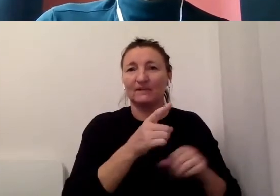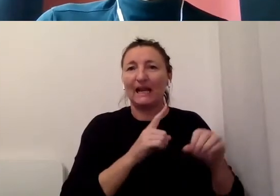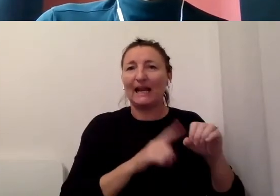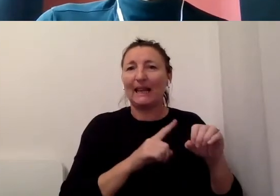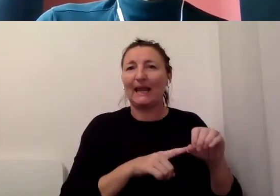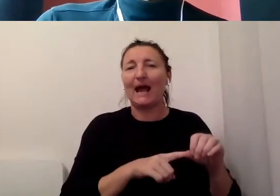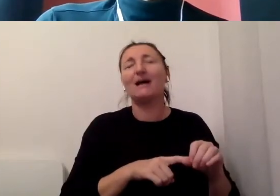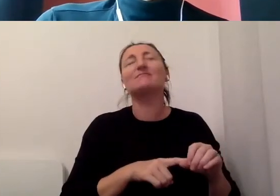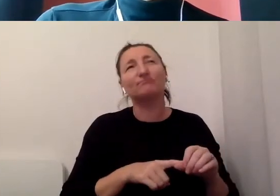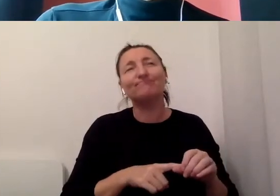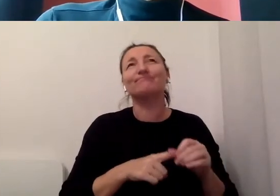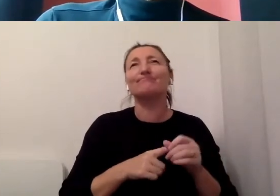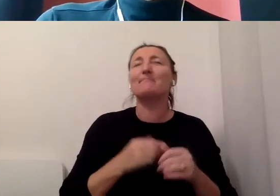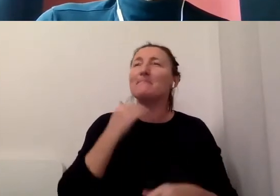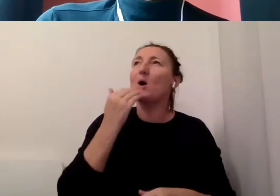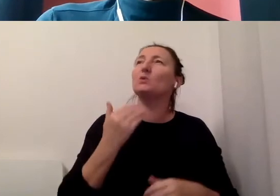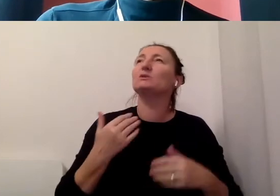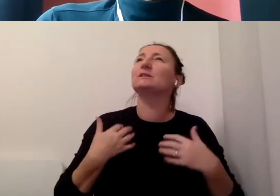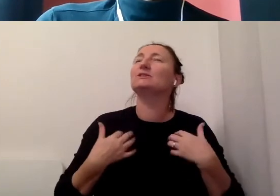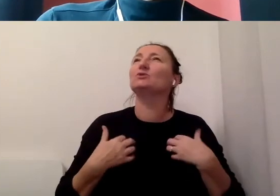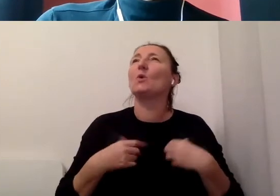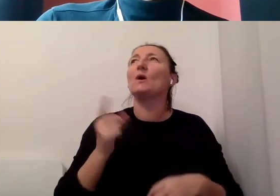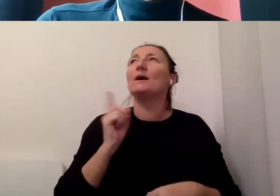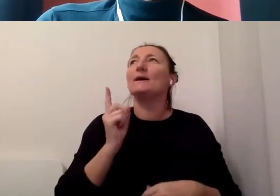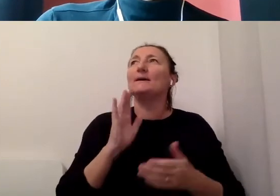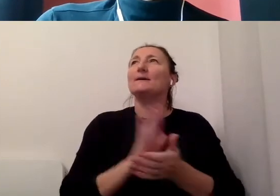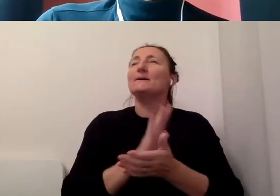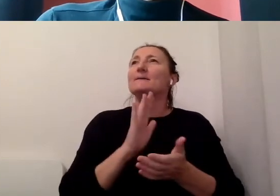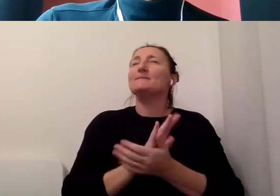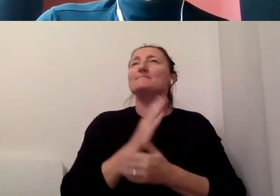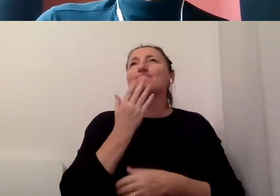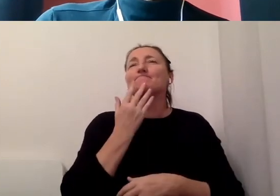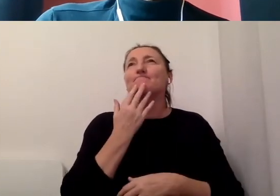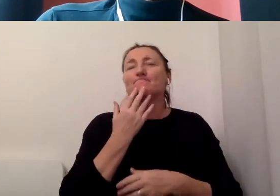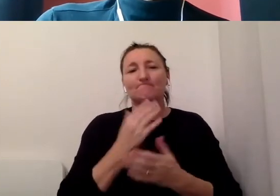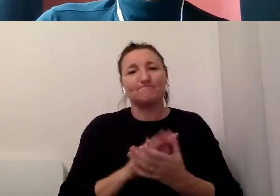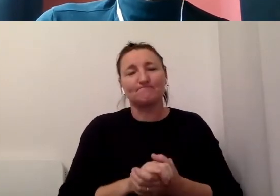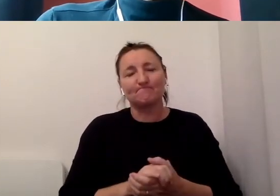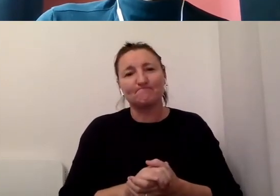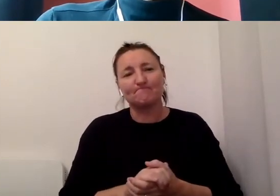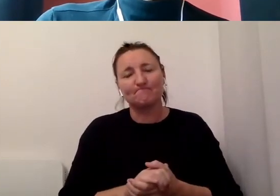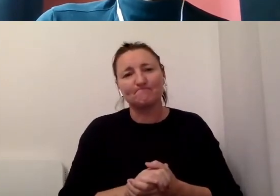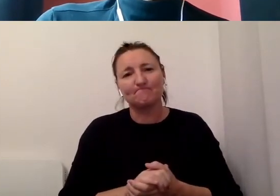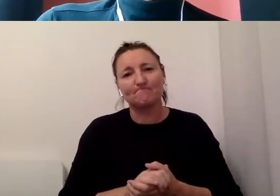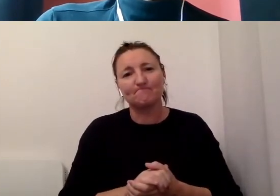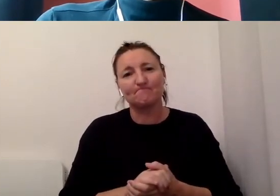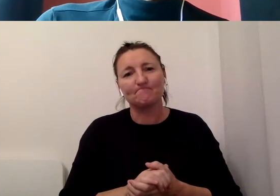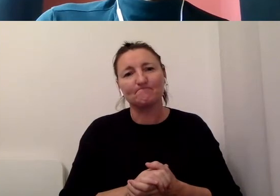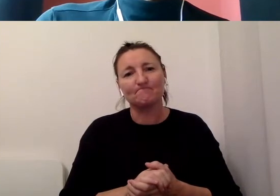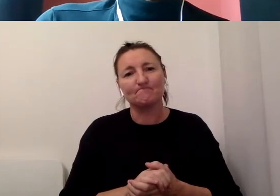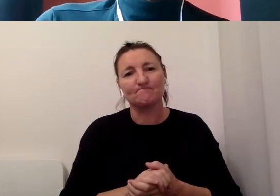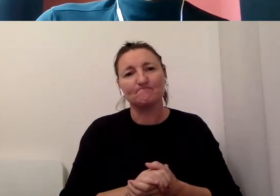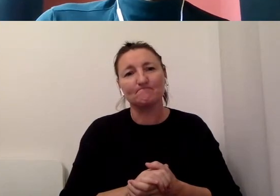enjoyed about the program would be the fact that I have a lot of ideas